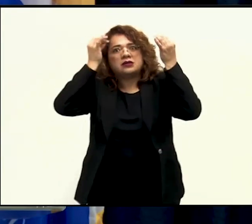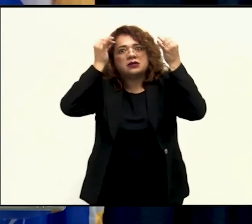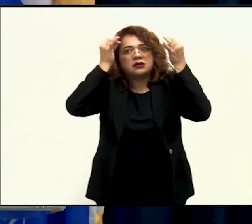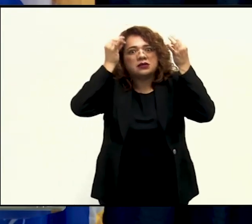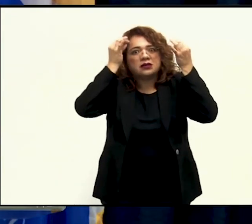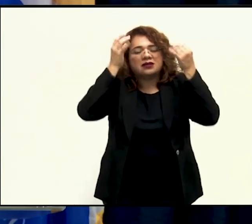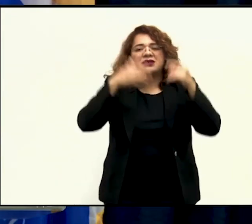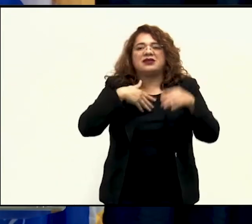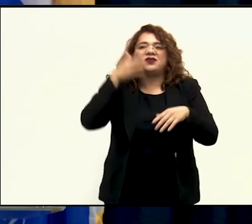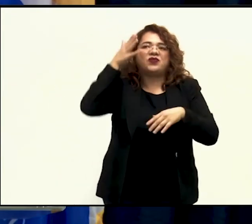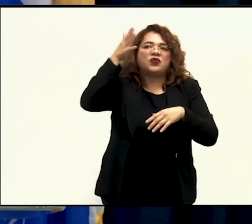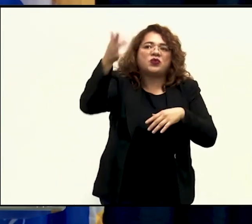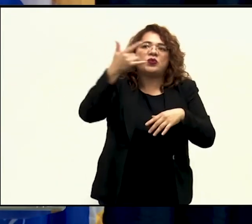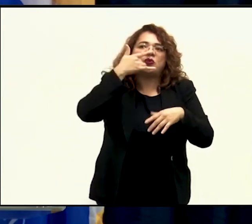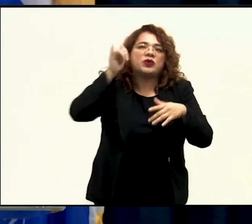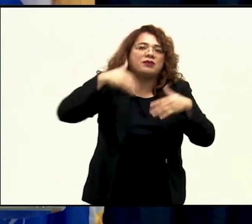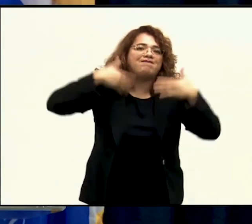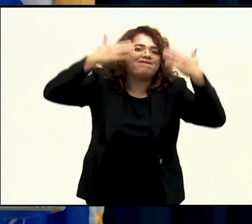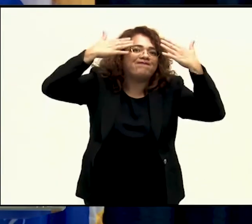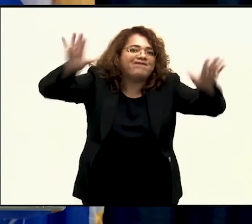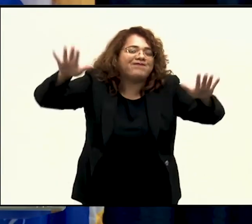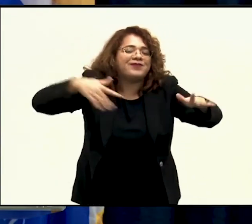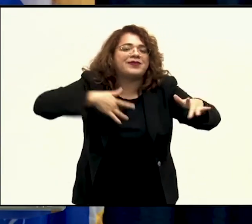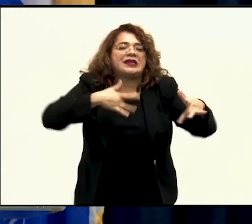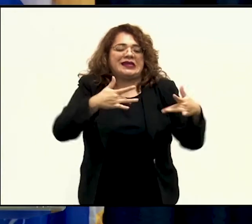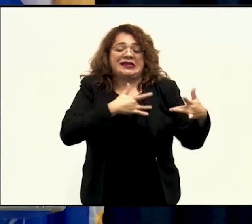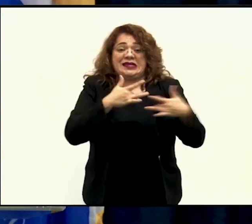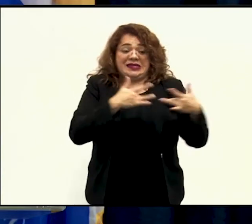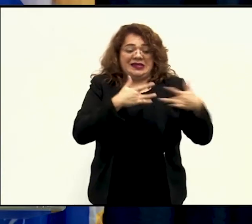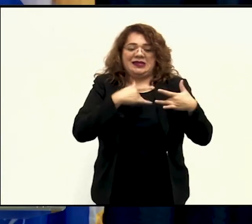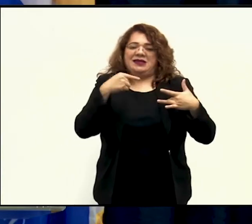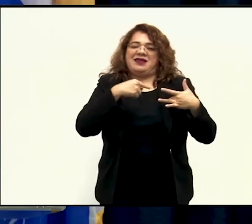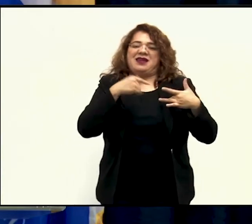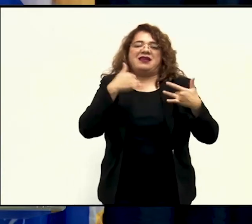We've been through so much this year and it's normal to have this anxiety about reopening.